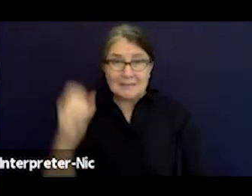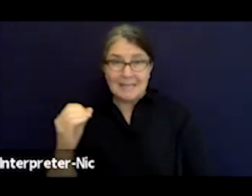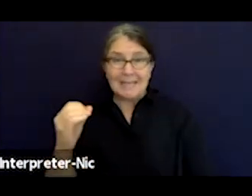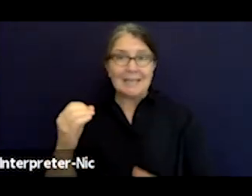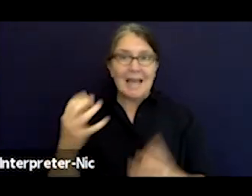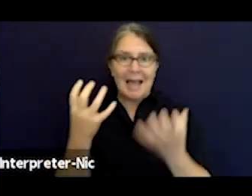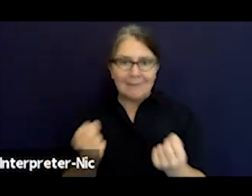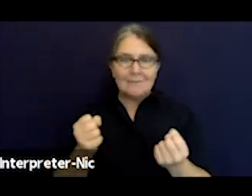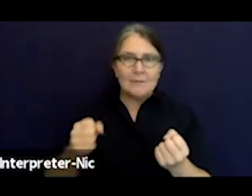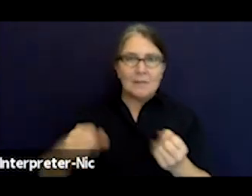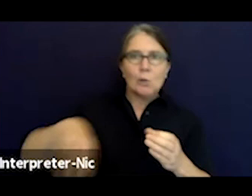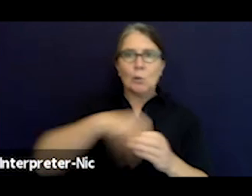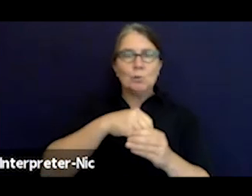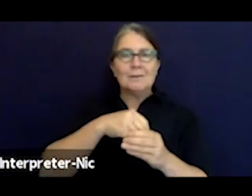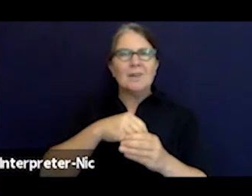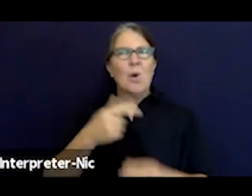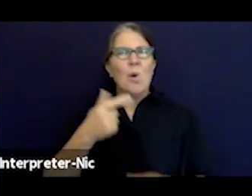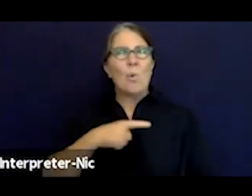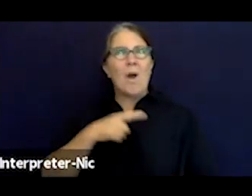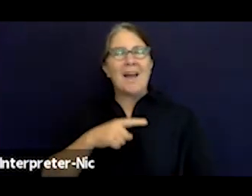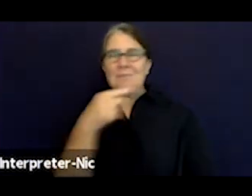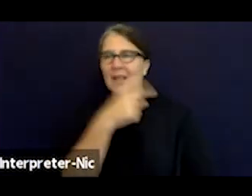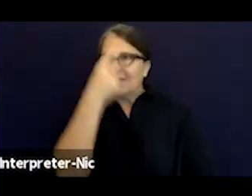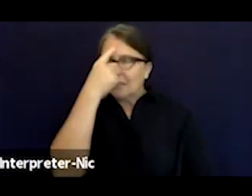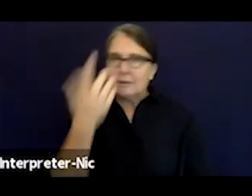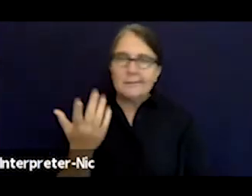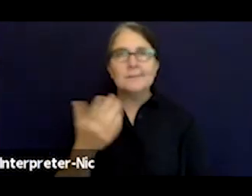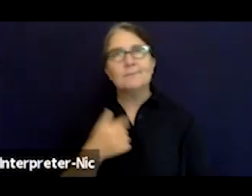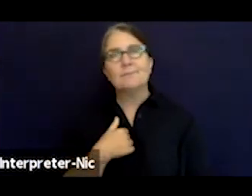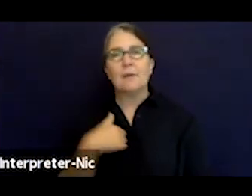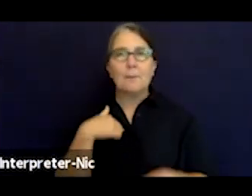maybe the law says that all their videos have to be captioned and they see they have